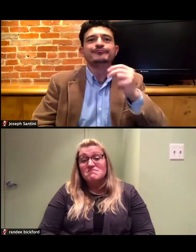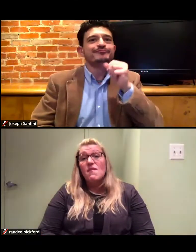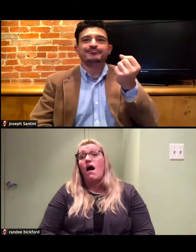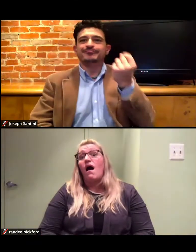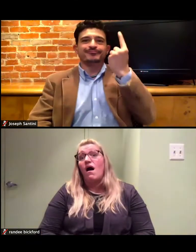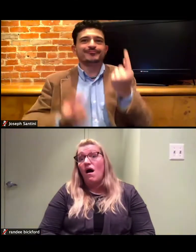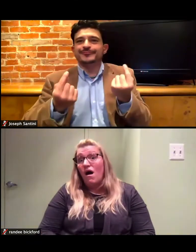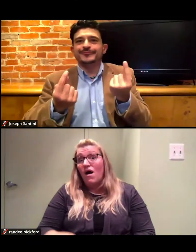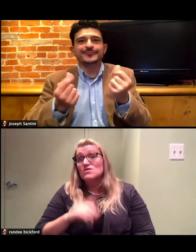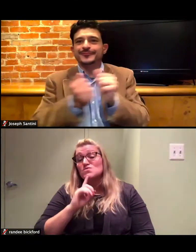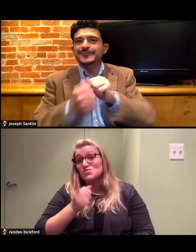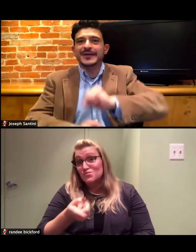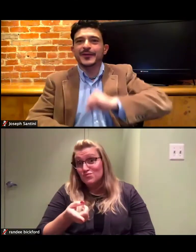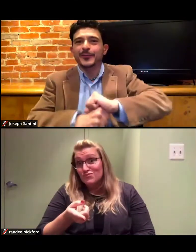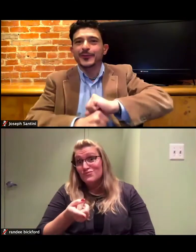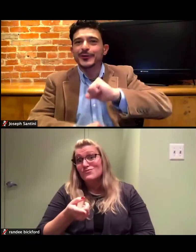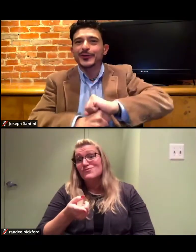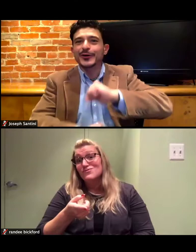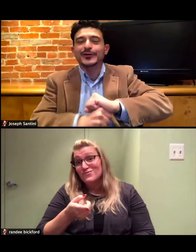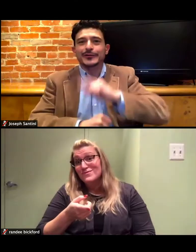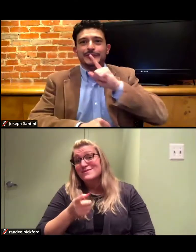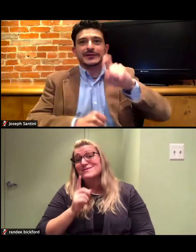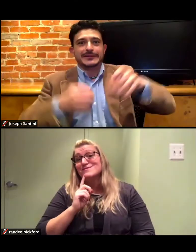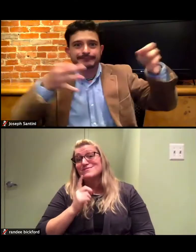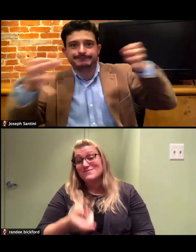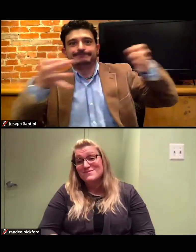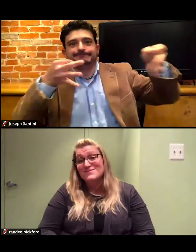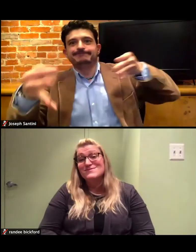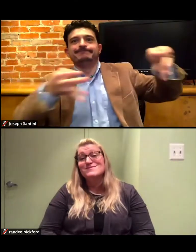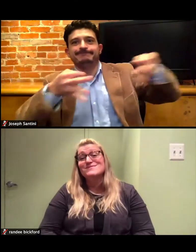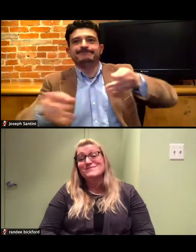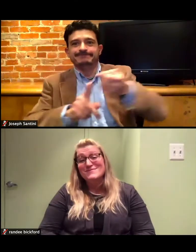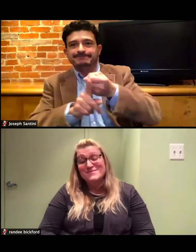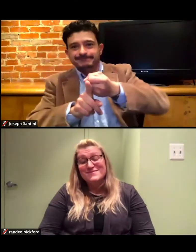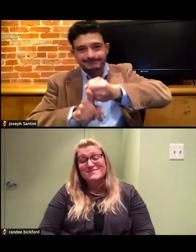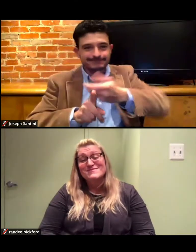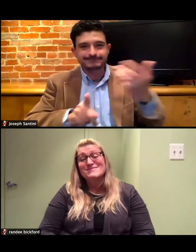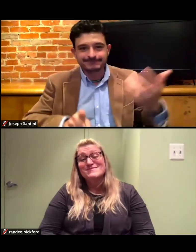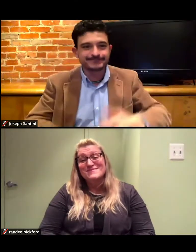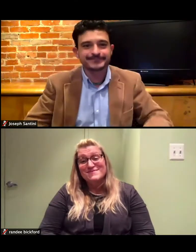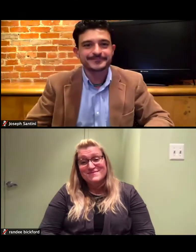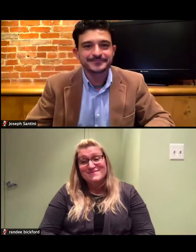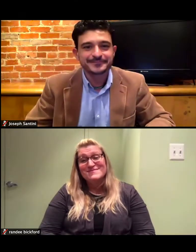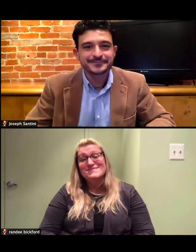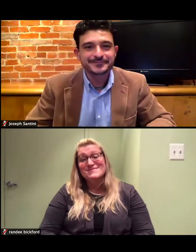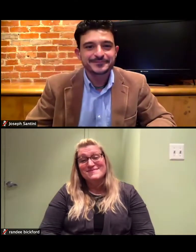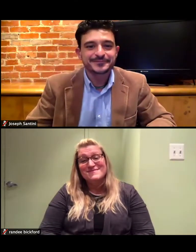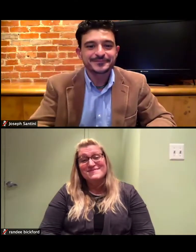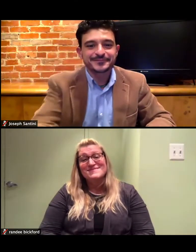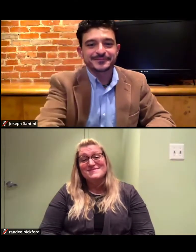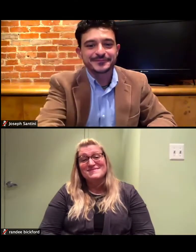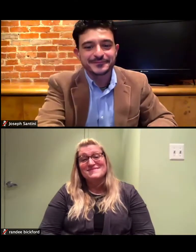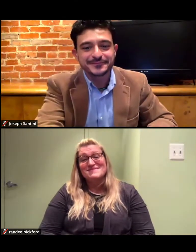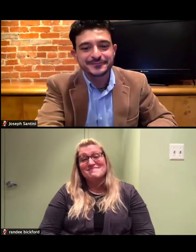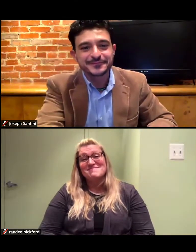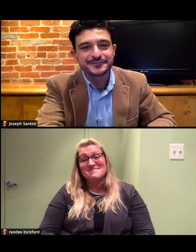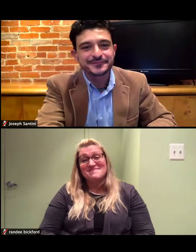and who are unfamiliar with W2 and don't know what to do when they're working. And how do we explain those concepts for people who are working.